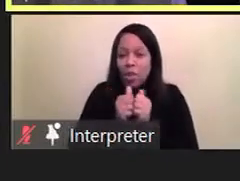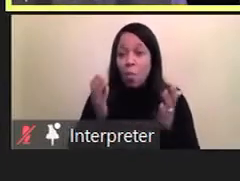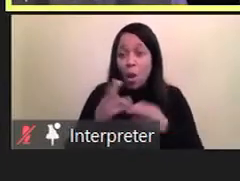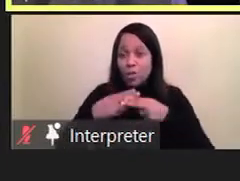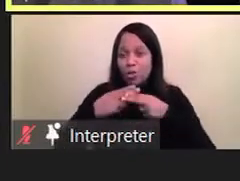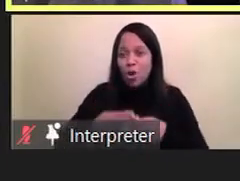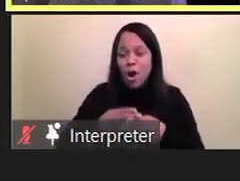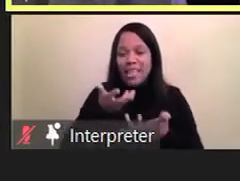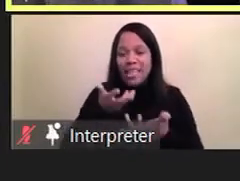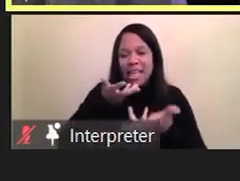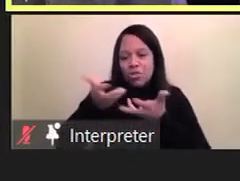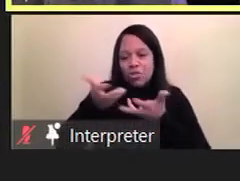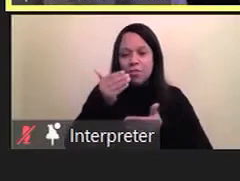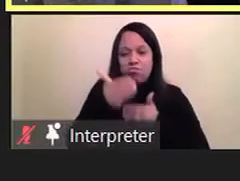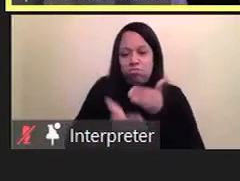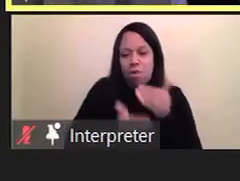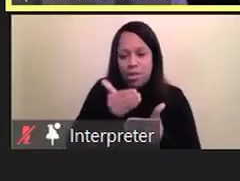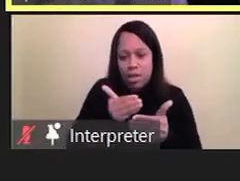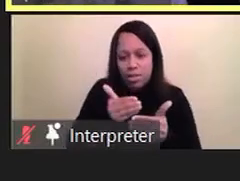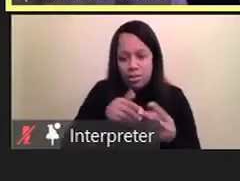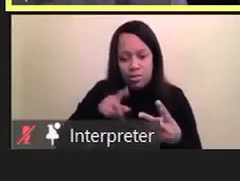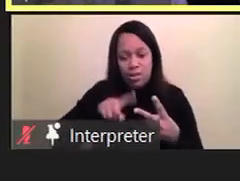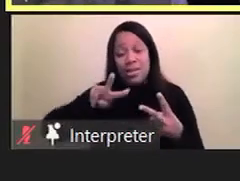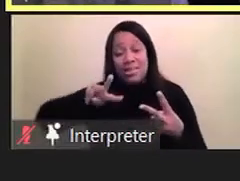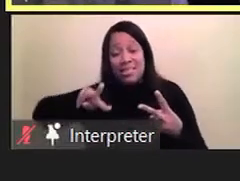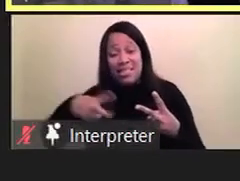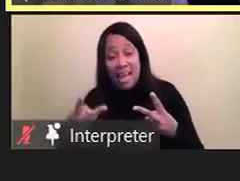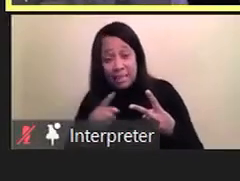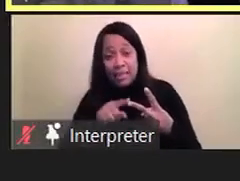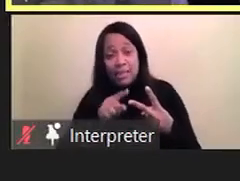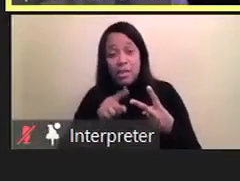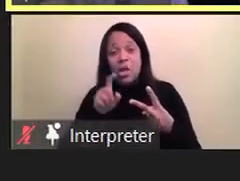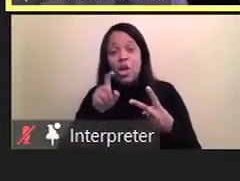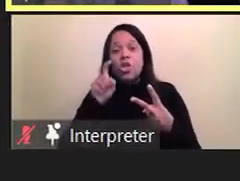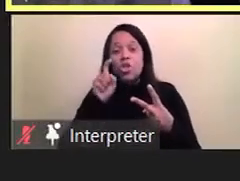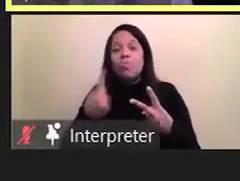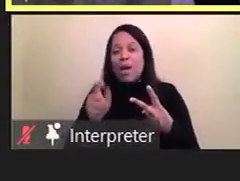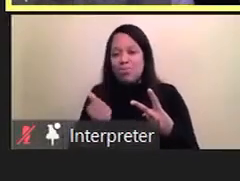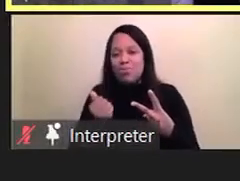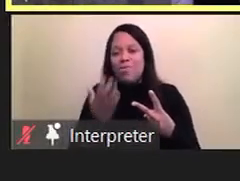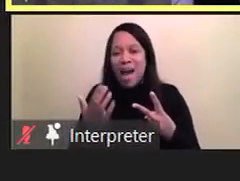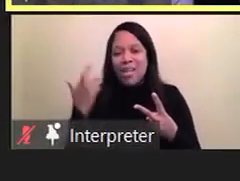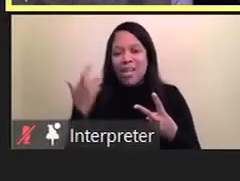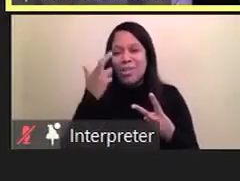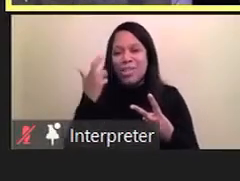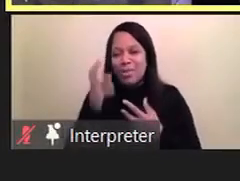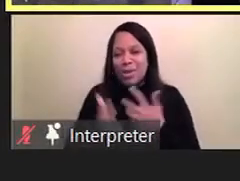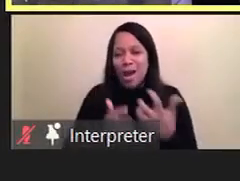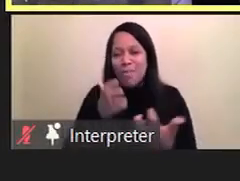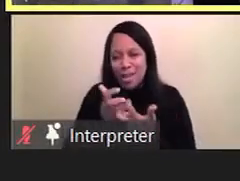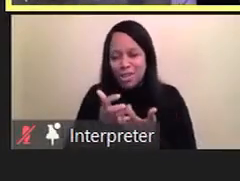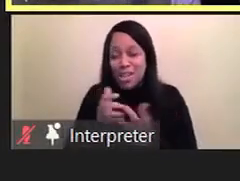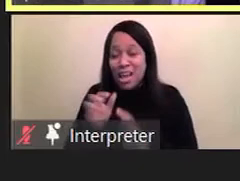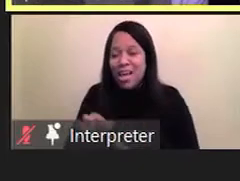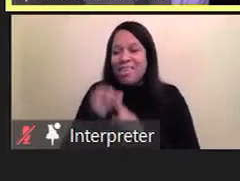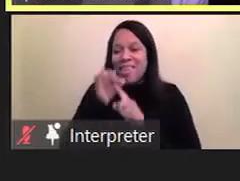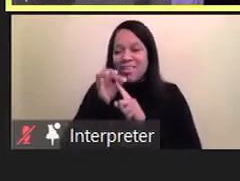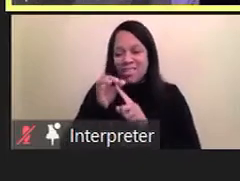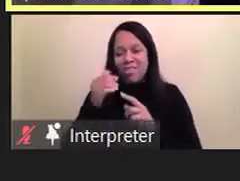Second, you must actually provide a reasonable accommodation unless there's an exception, the undue hardship or a safety threat.